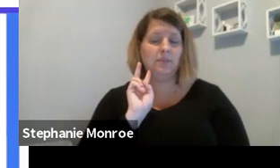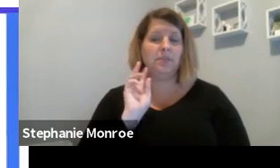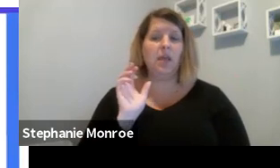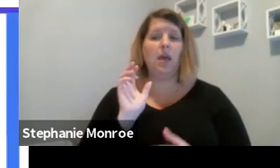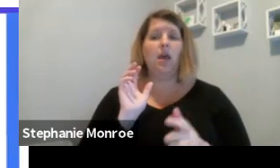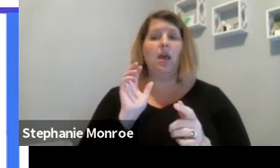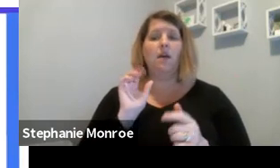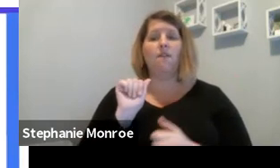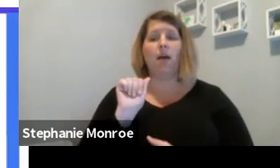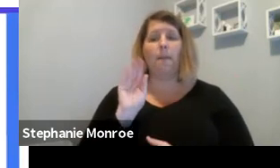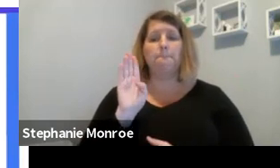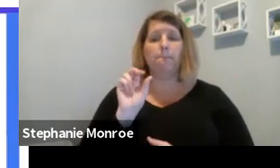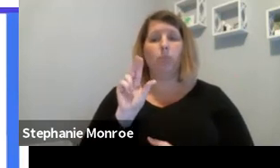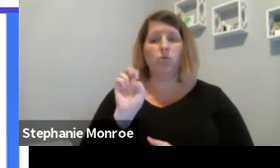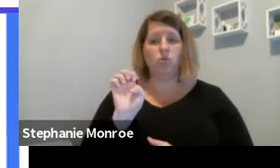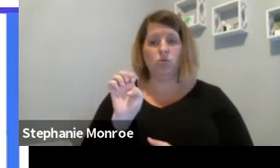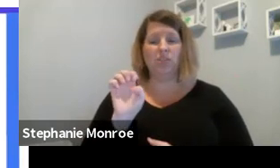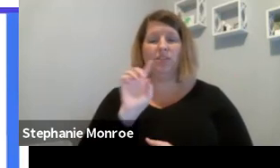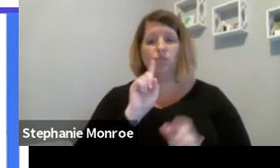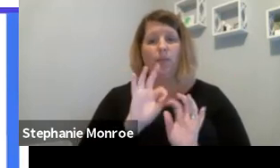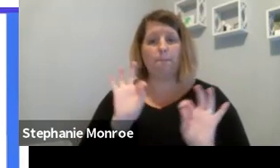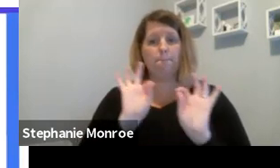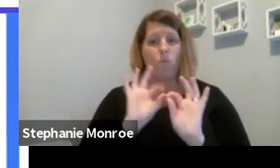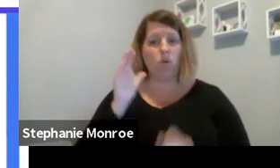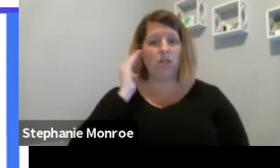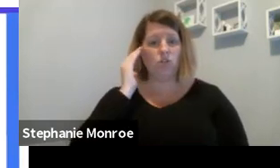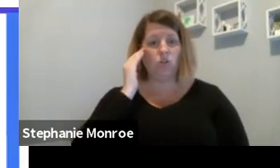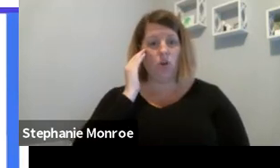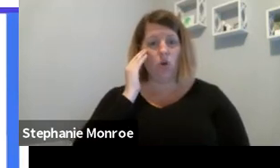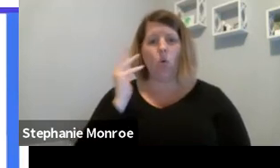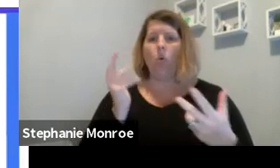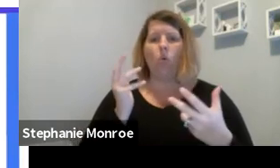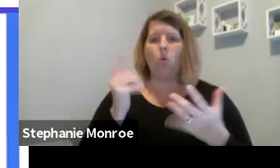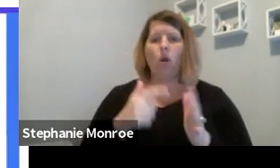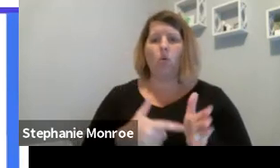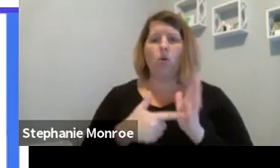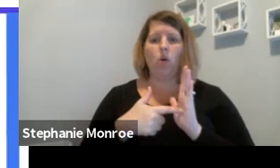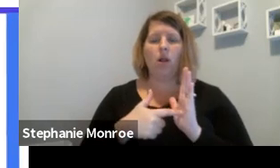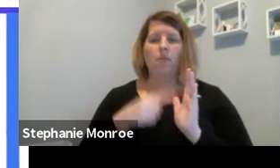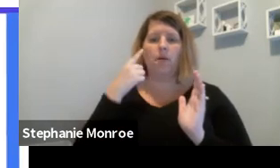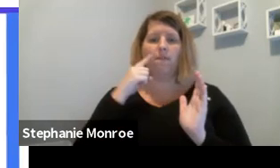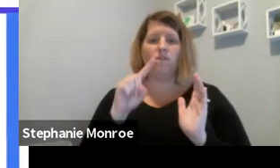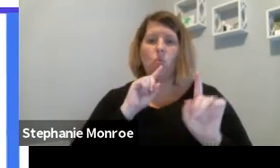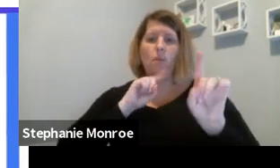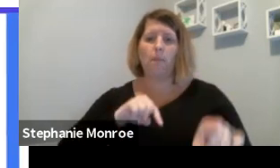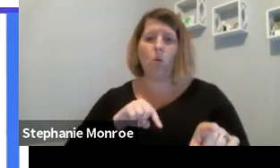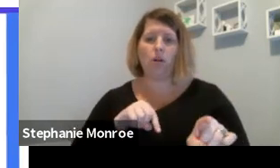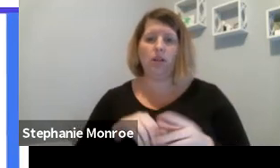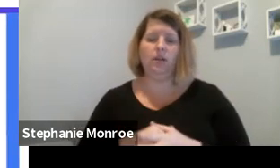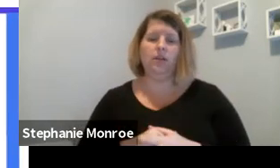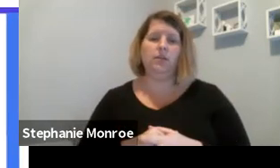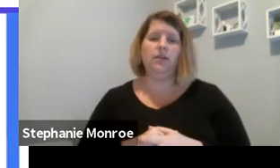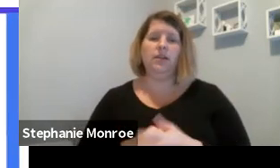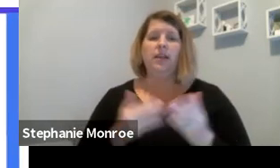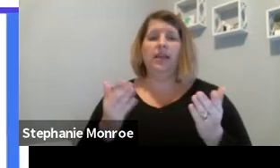it's really important to know what are the requirements for reporting. Here we have two.